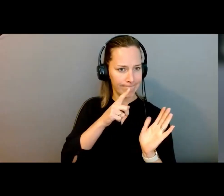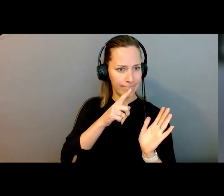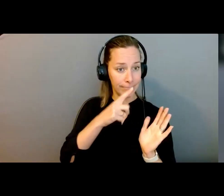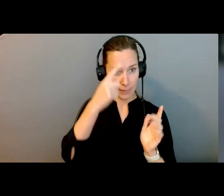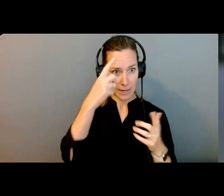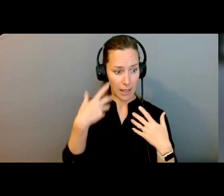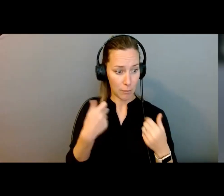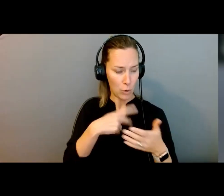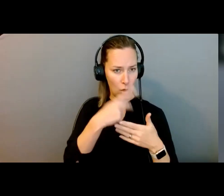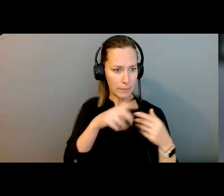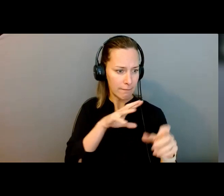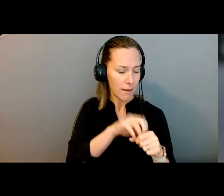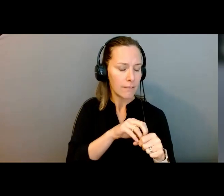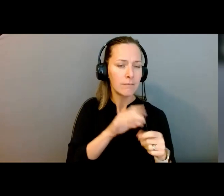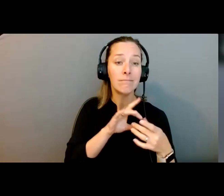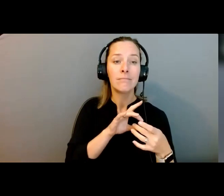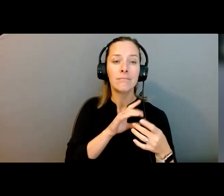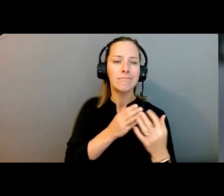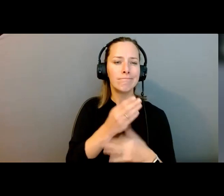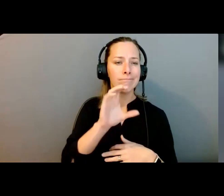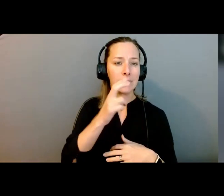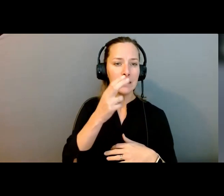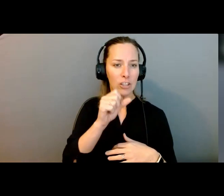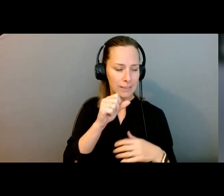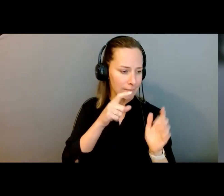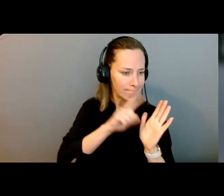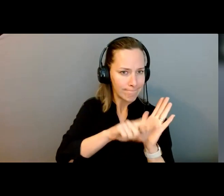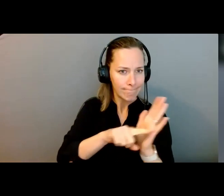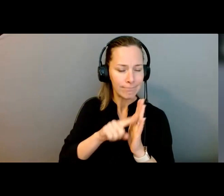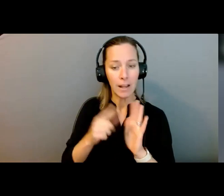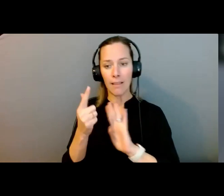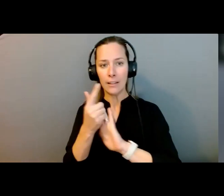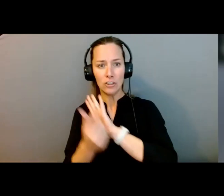health programs through Canadian Hearing Society, and working with legislation and with officials.